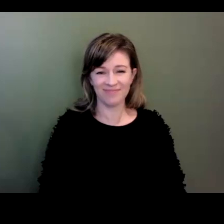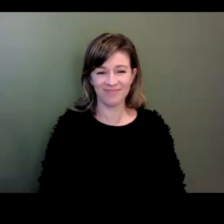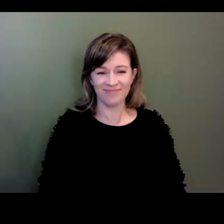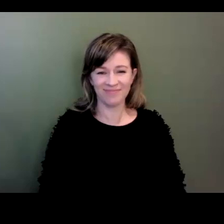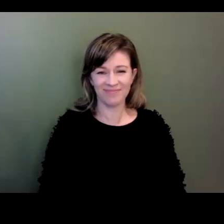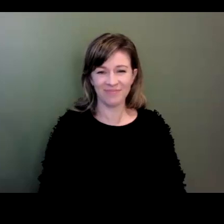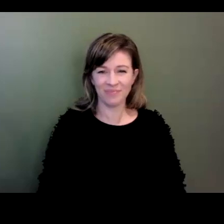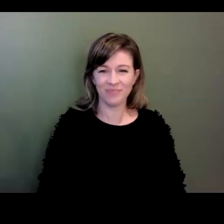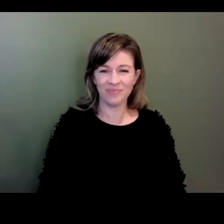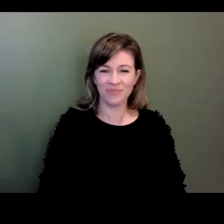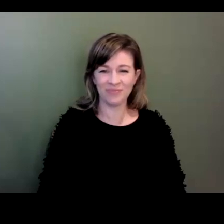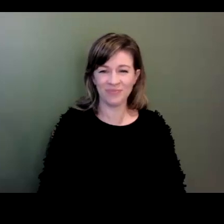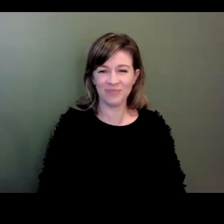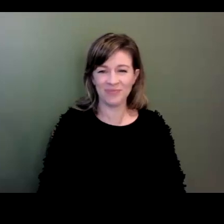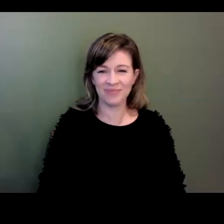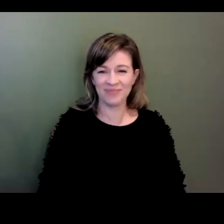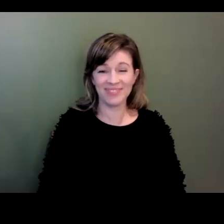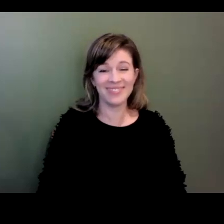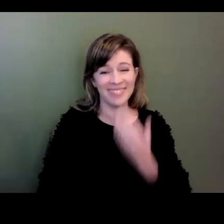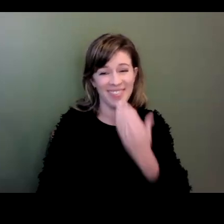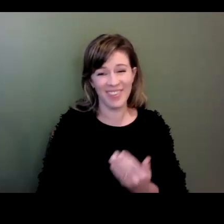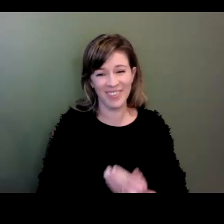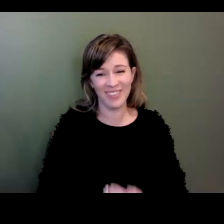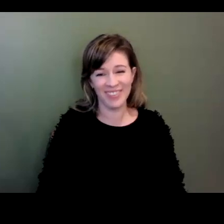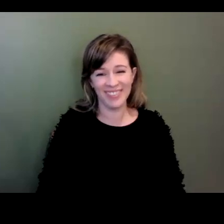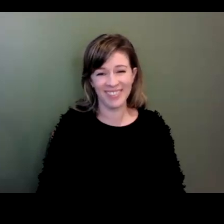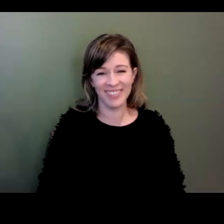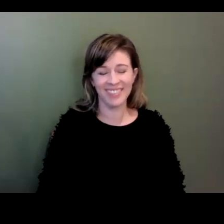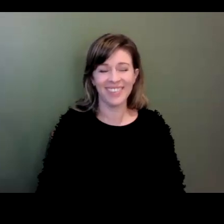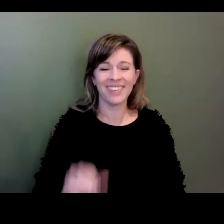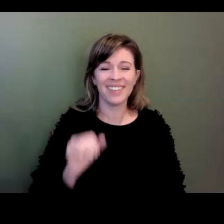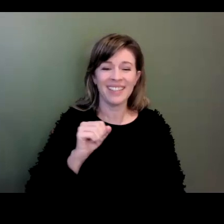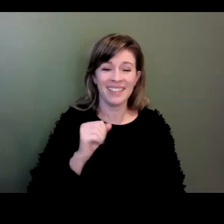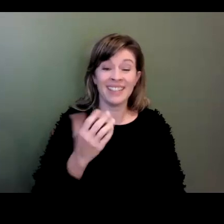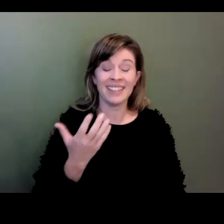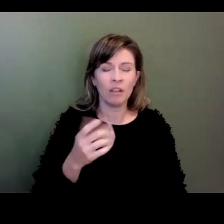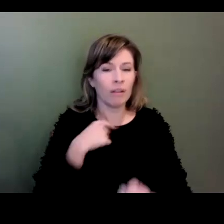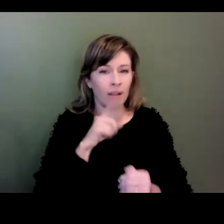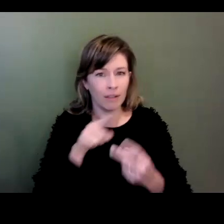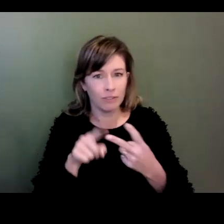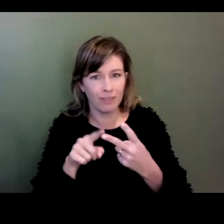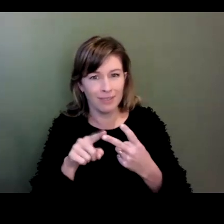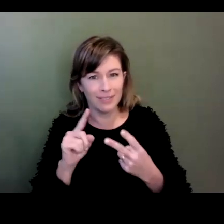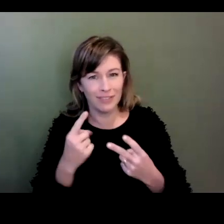you, Christina. So the last point, I can say I don't do a good job of that